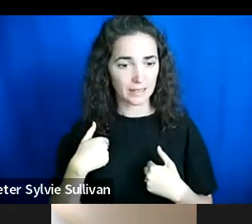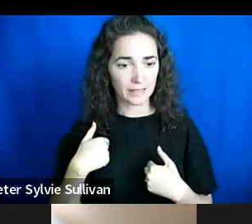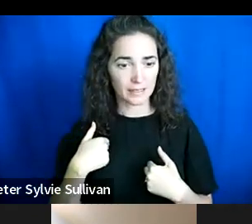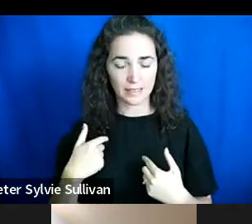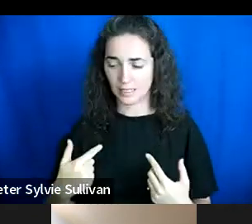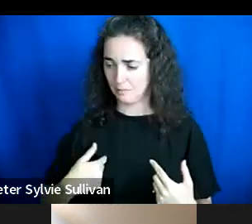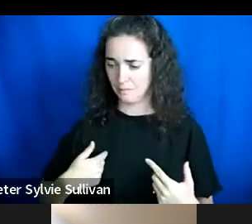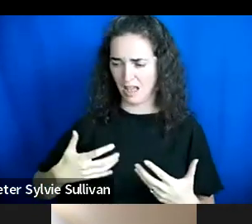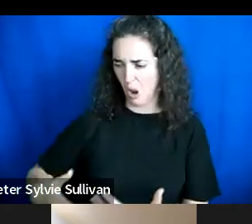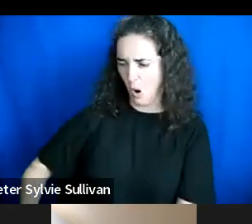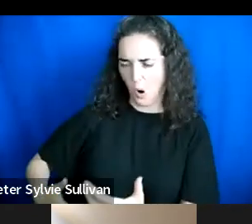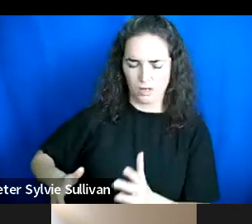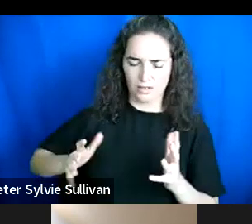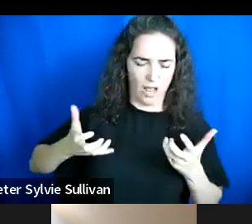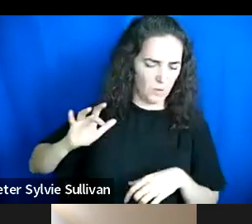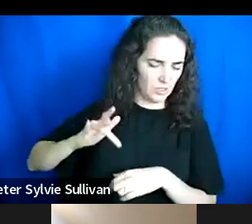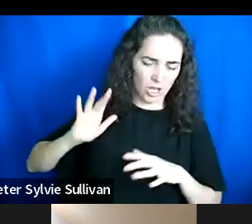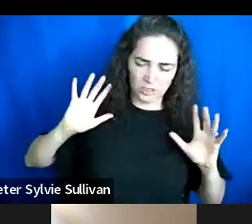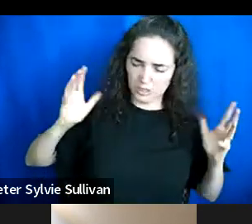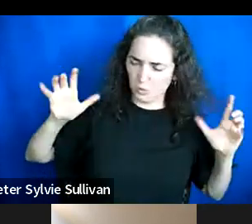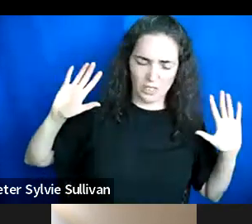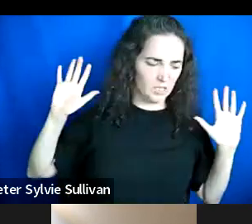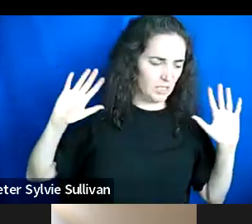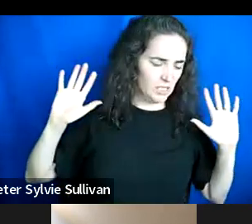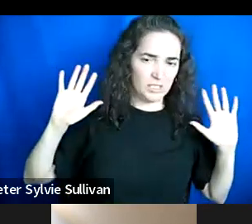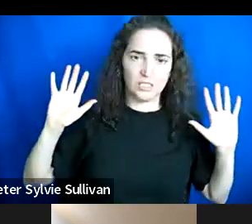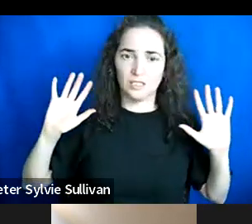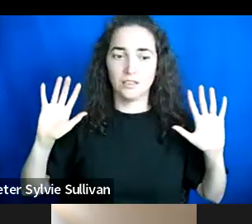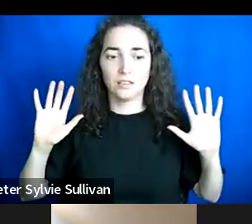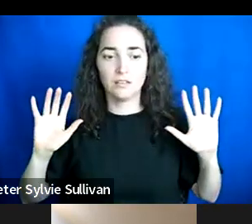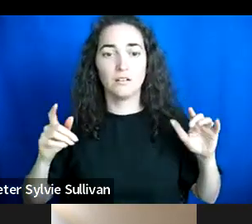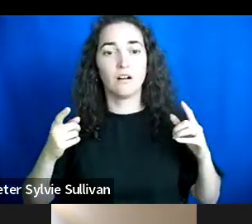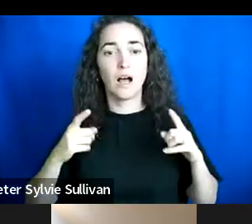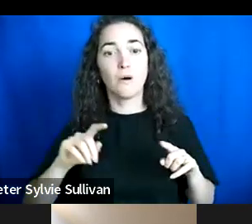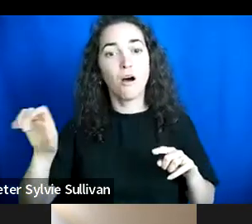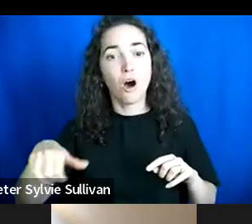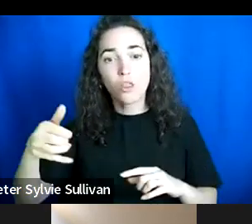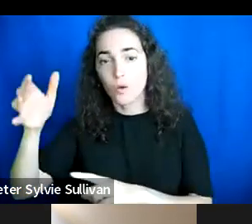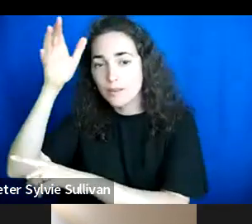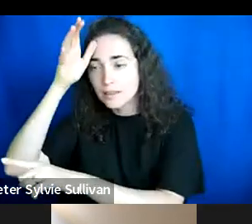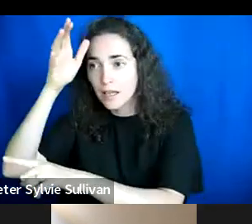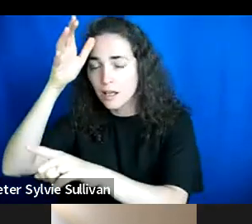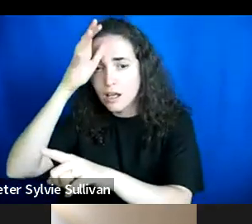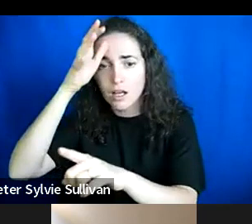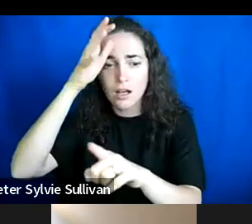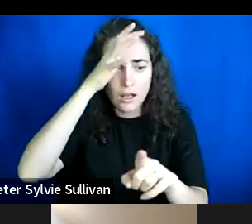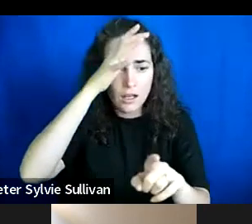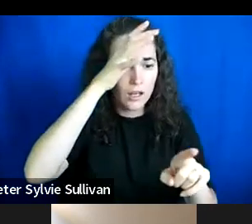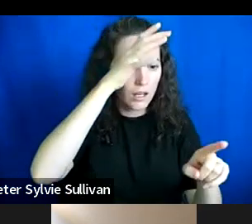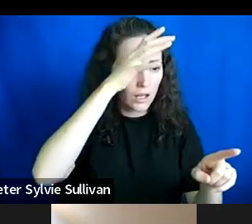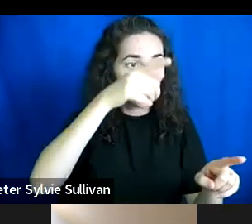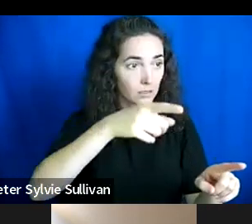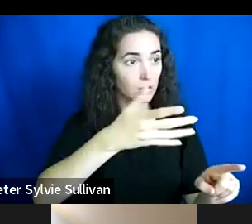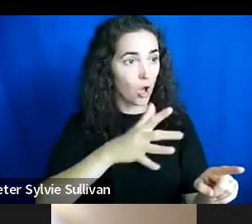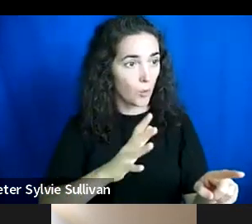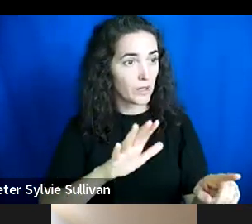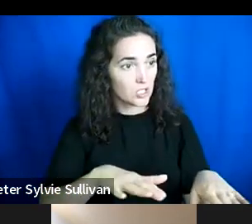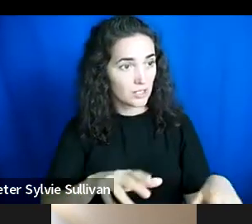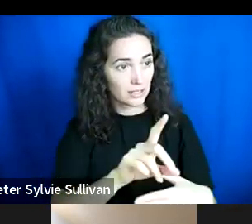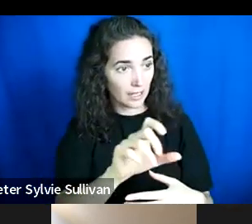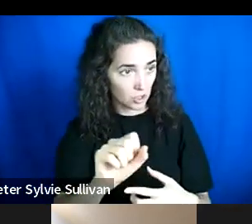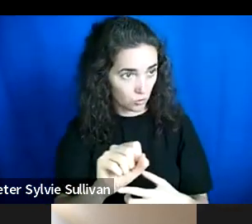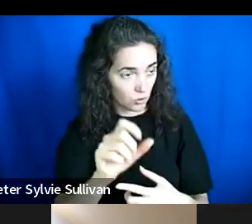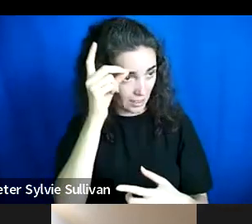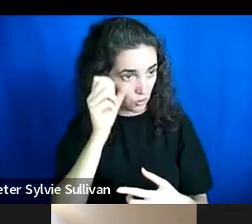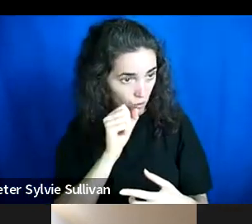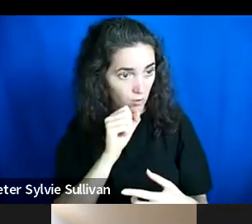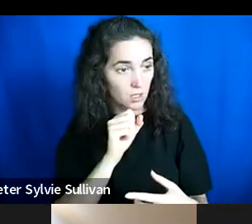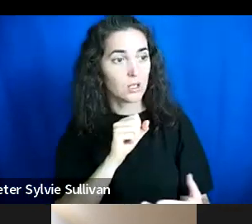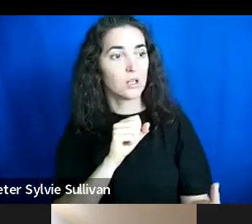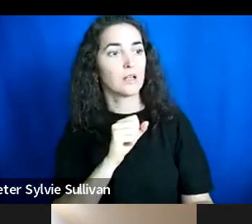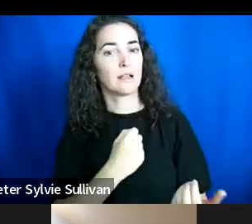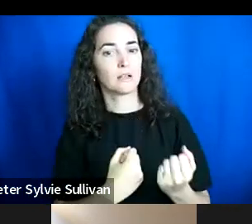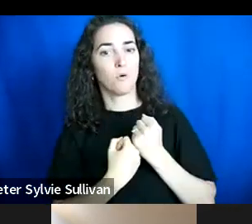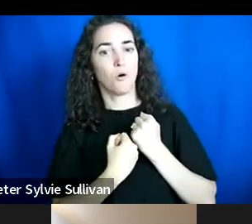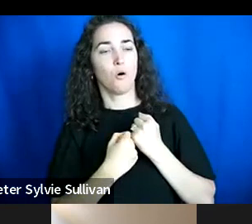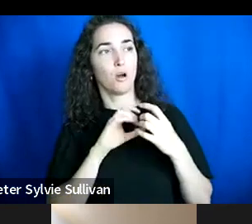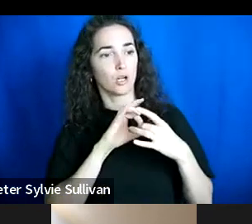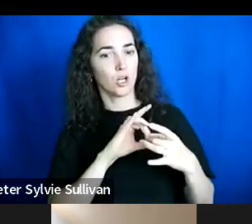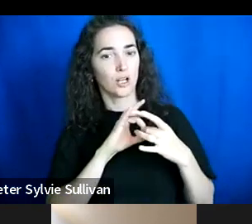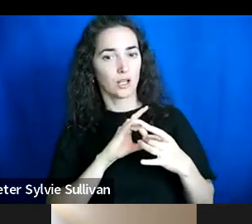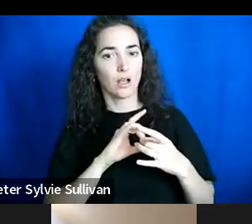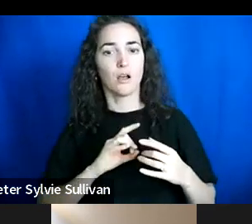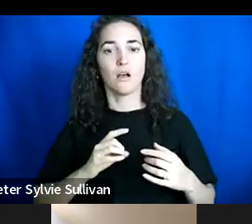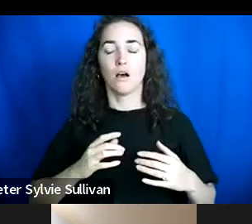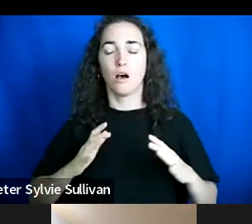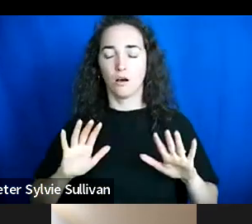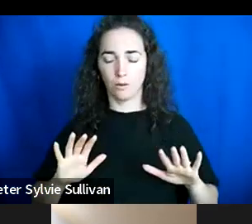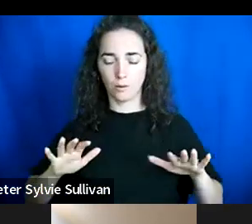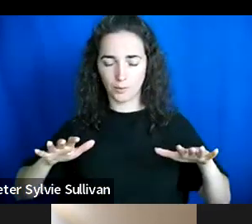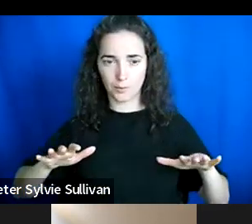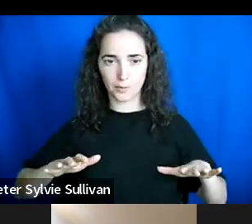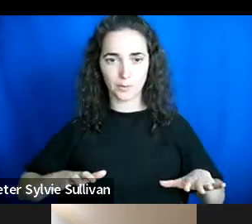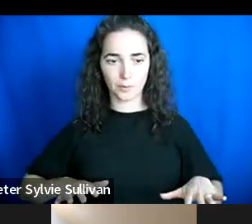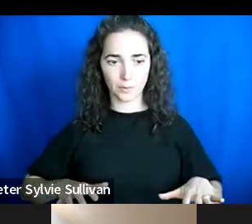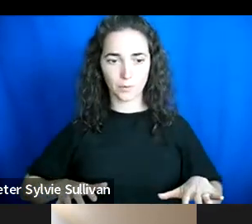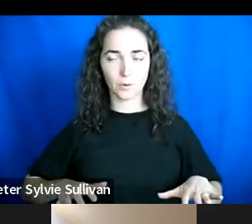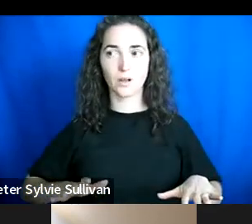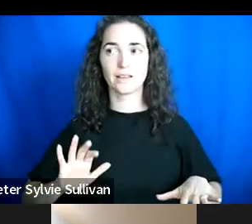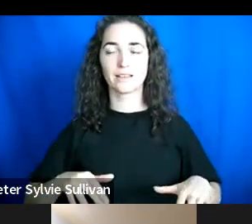I didn't want anything to do with them and it was relying on other dads who have children with down syndrome to connect with them, to get me out of that slow and then turn that into motivation